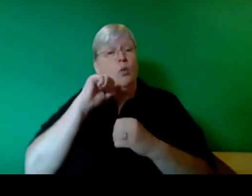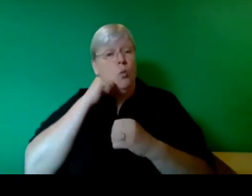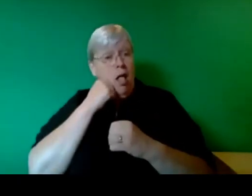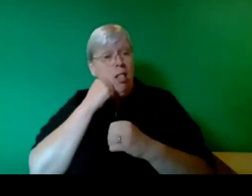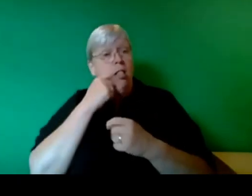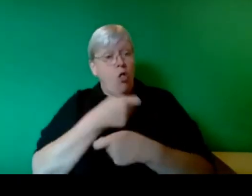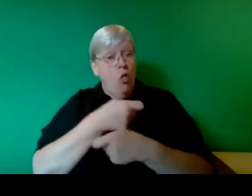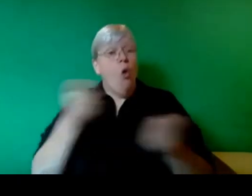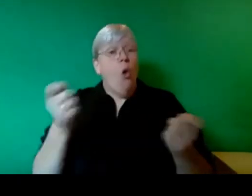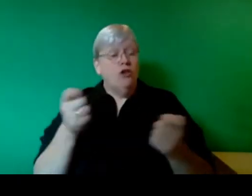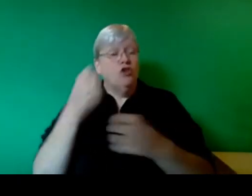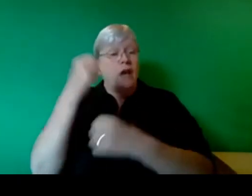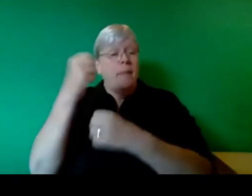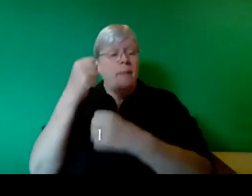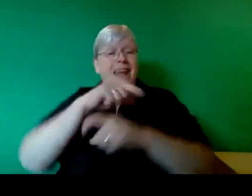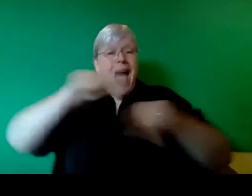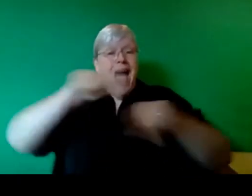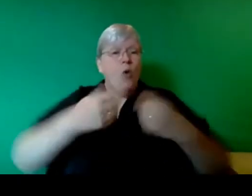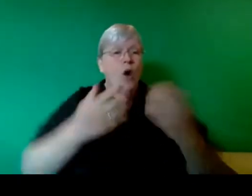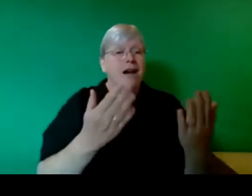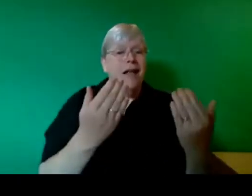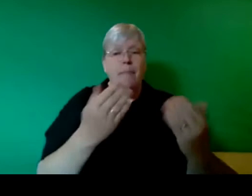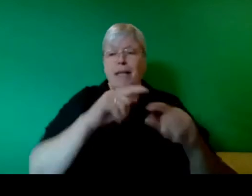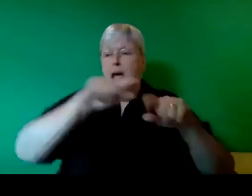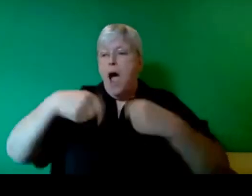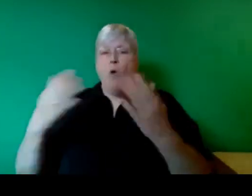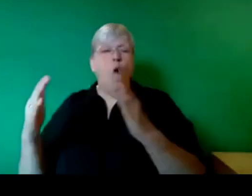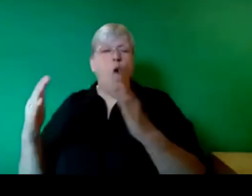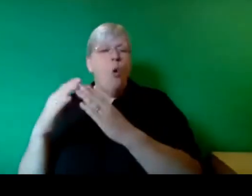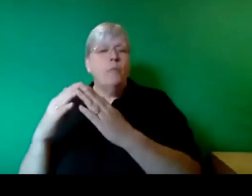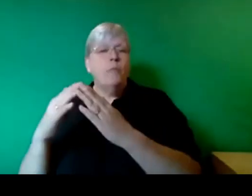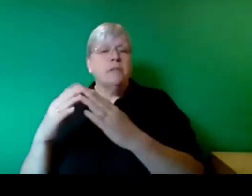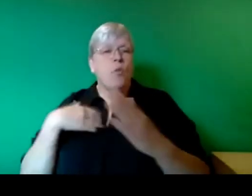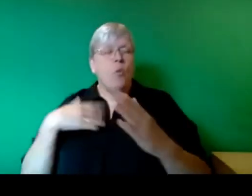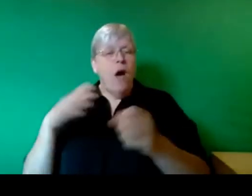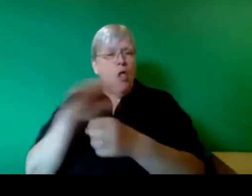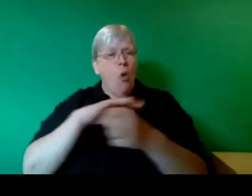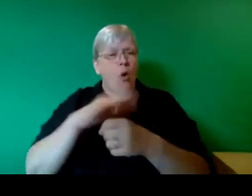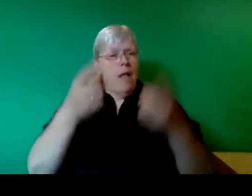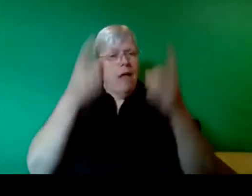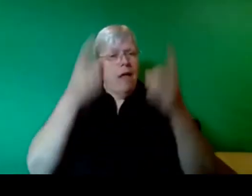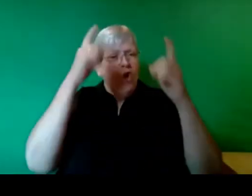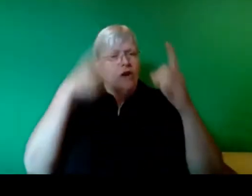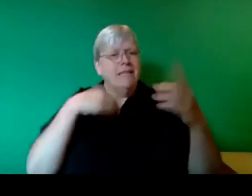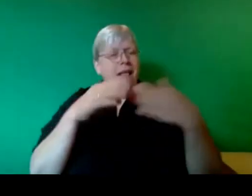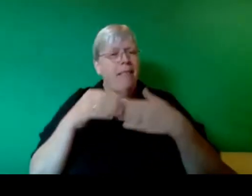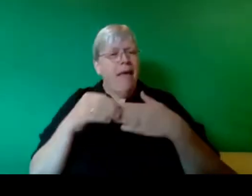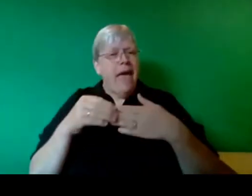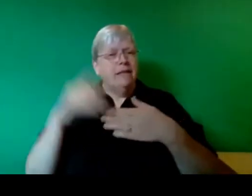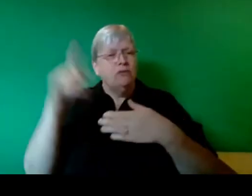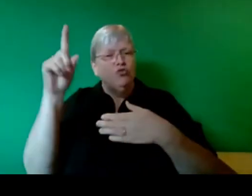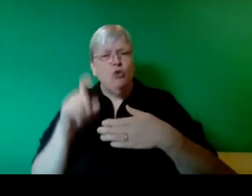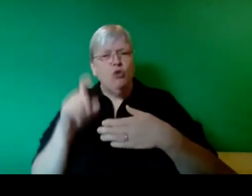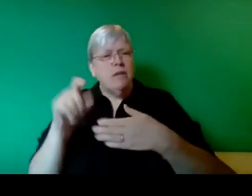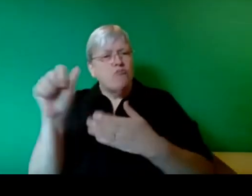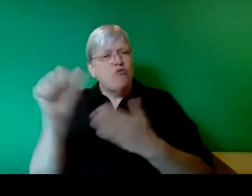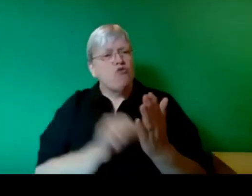Homes" calling for local authority-led red/green retrofitting programmes for all Scotland's homes